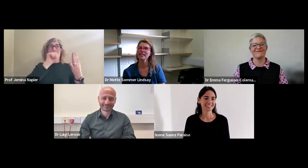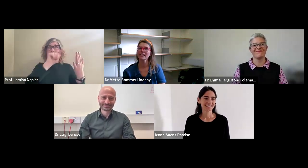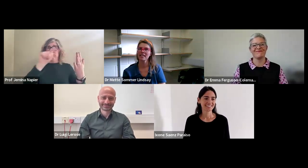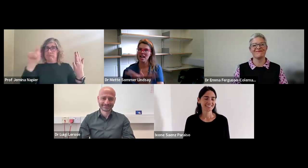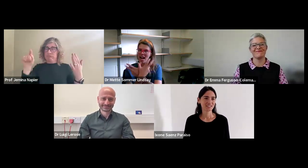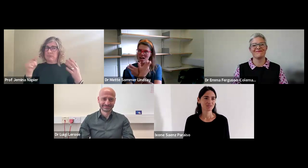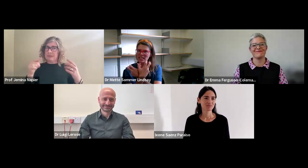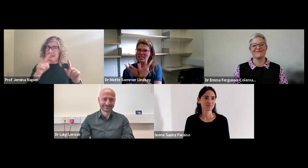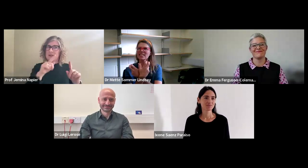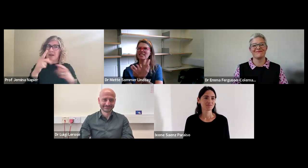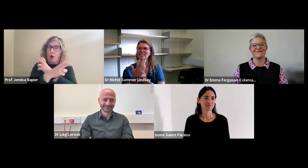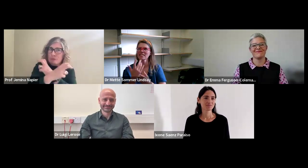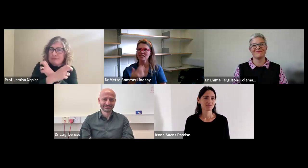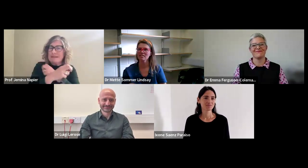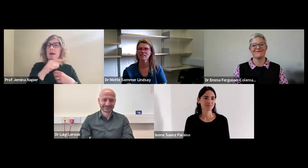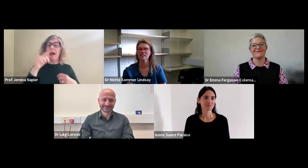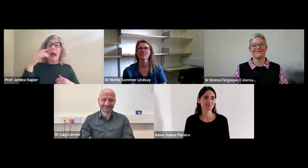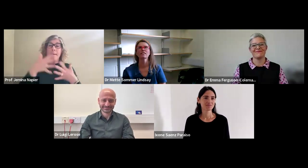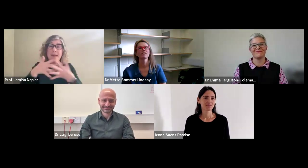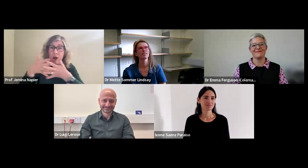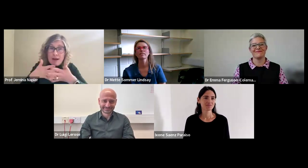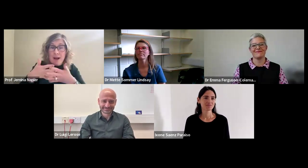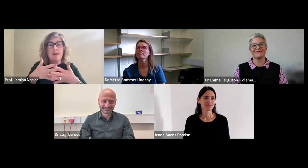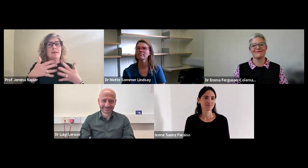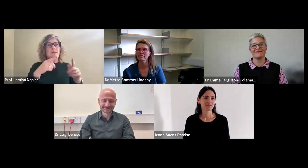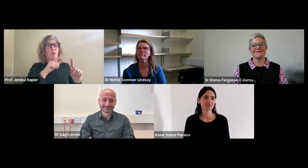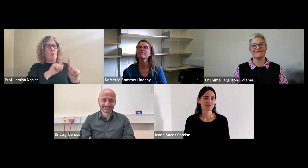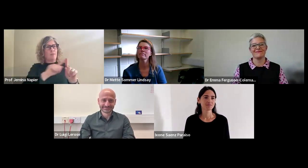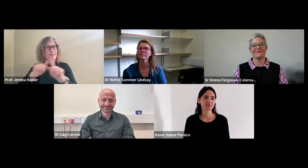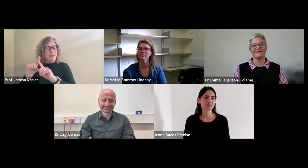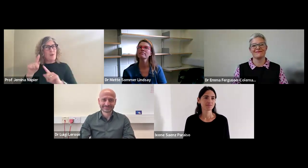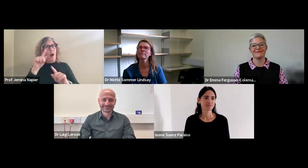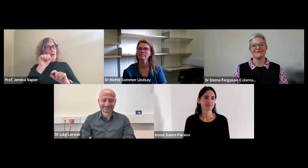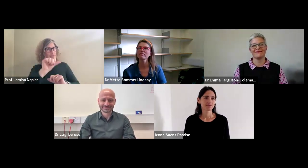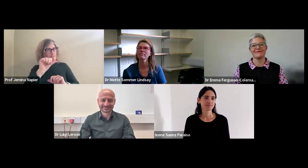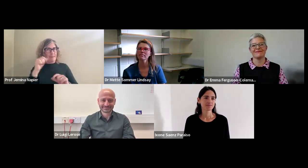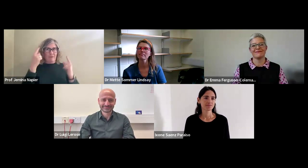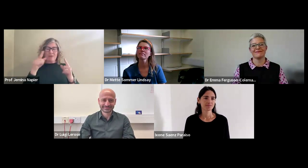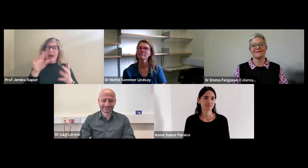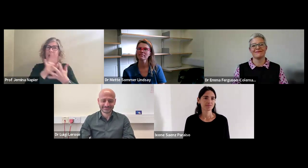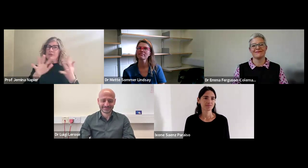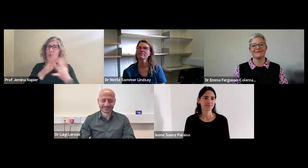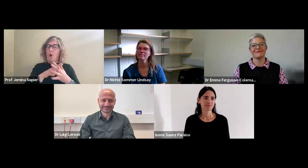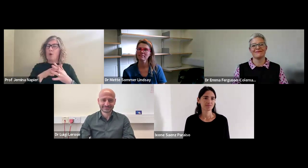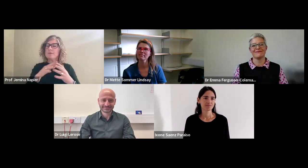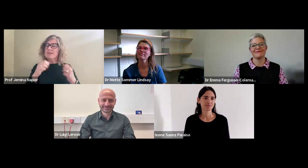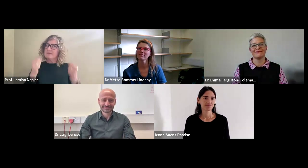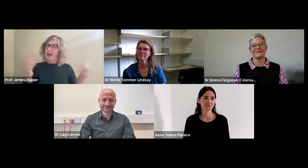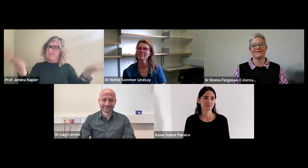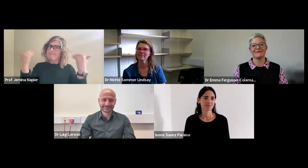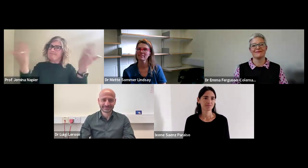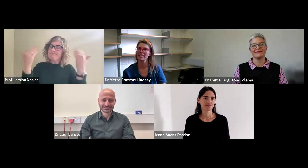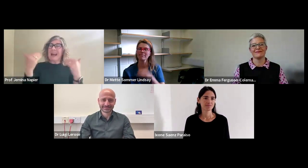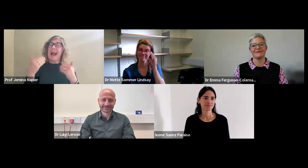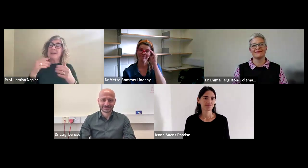had a Belgian PhD, an Austrian now... American. So most of our PhD students at Heriot-Watt,